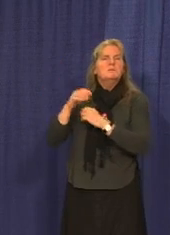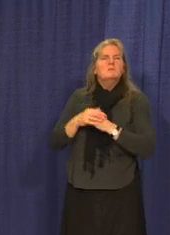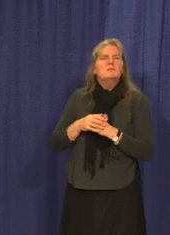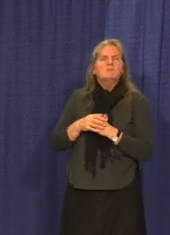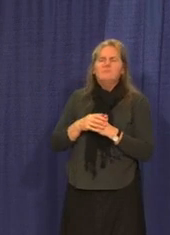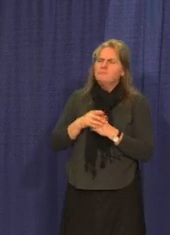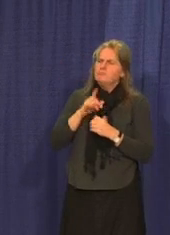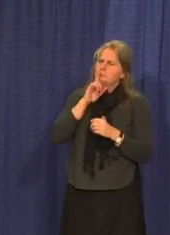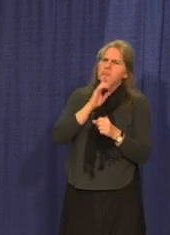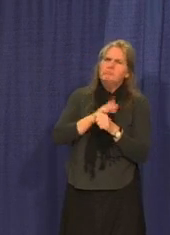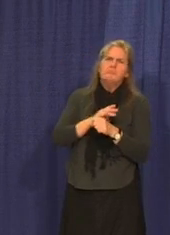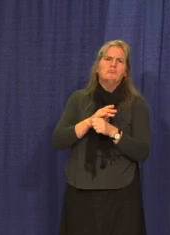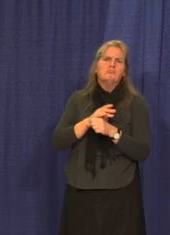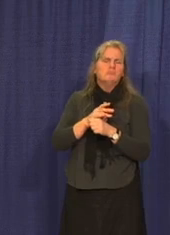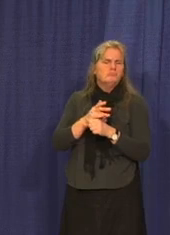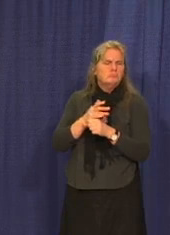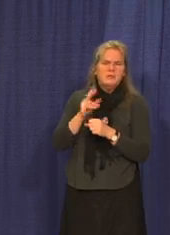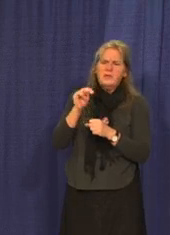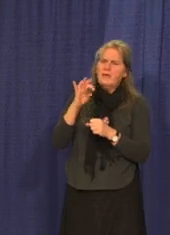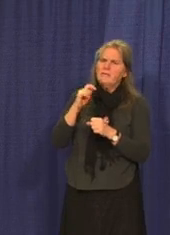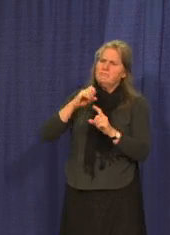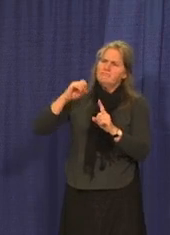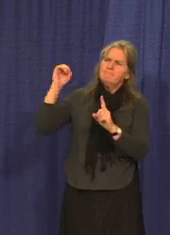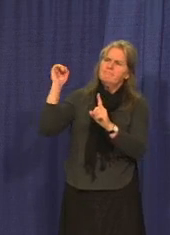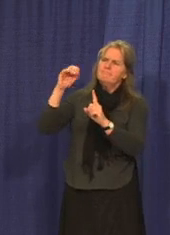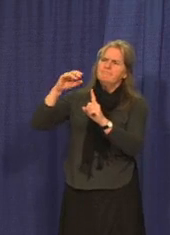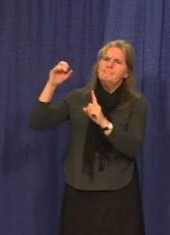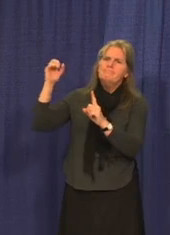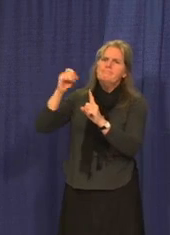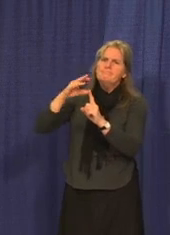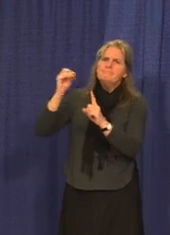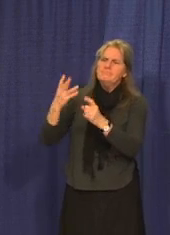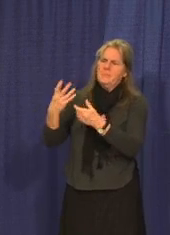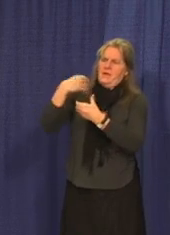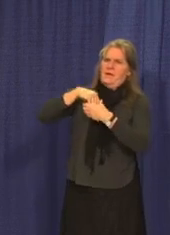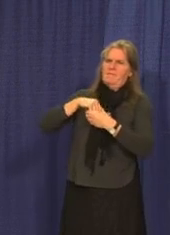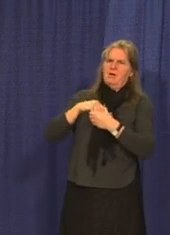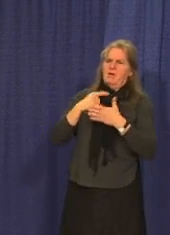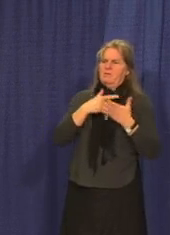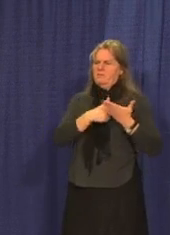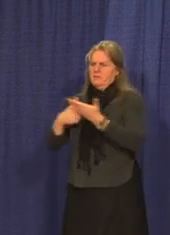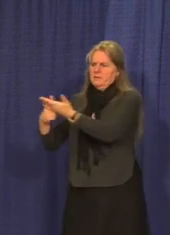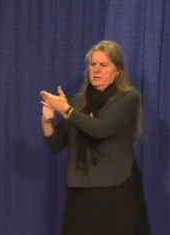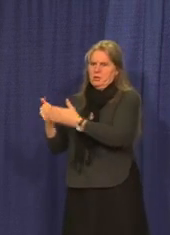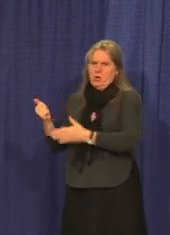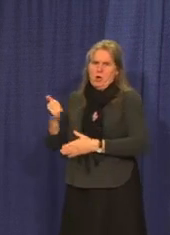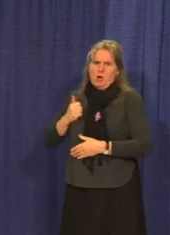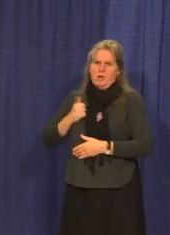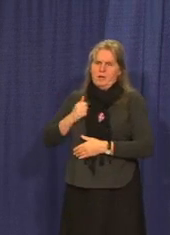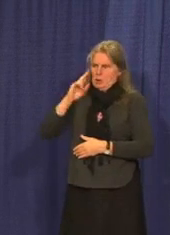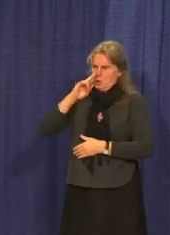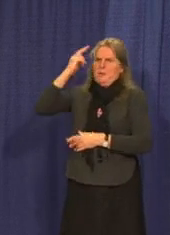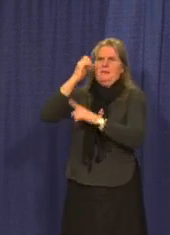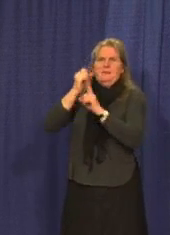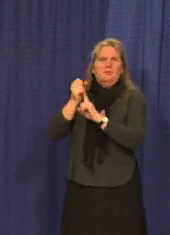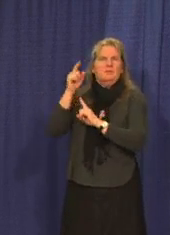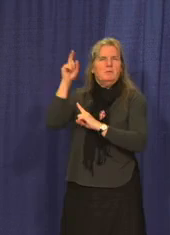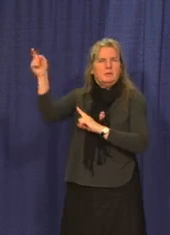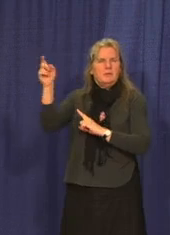but Joe has always been very dedicated to having the voice of Nunavut in the territories at those bigger conversations,